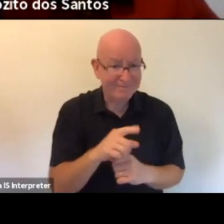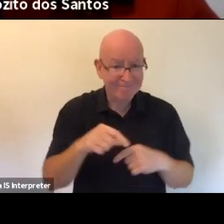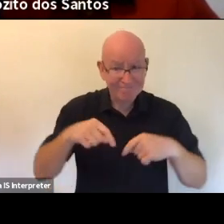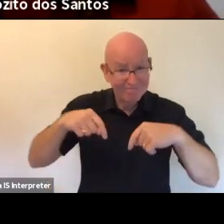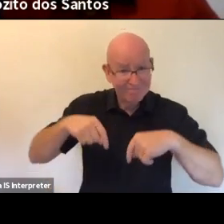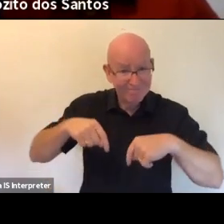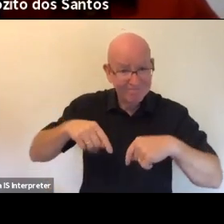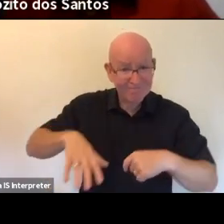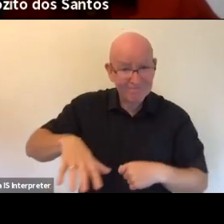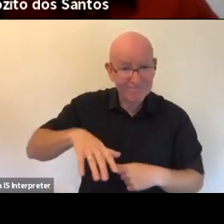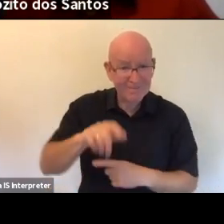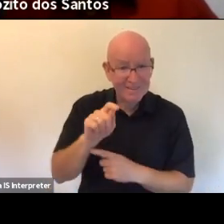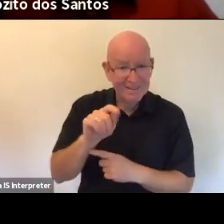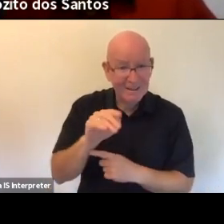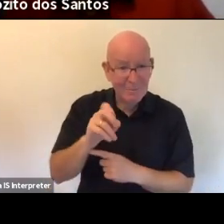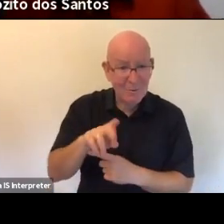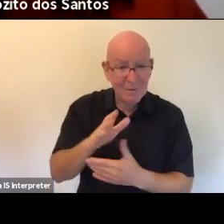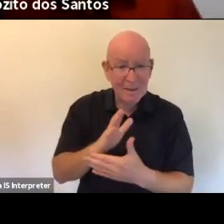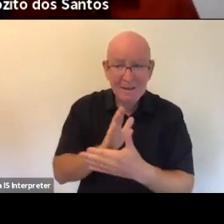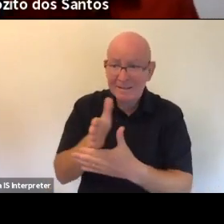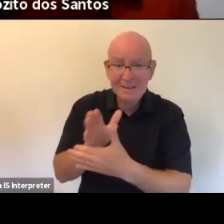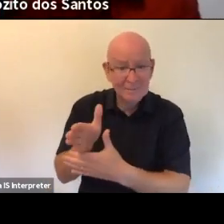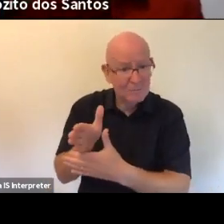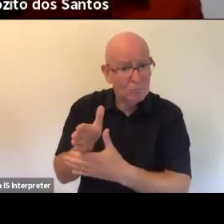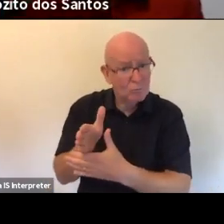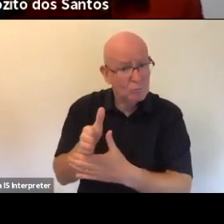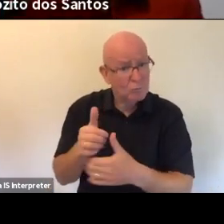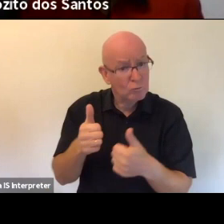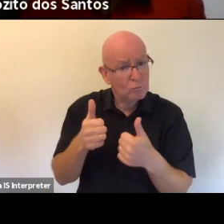So access to health facilities that’s still be…